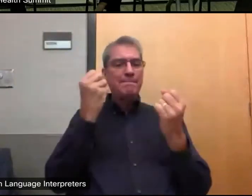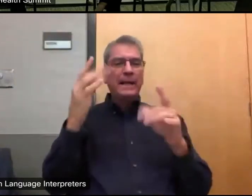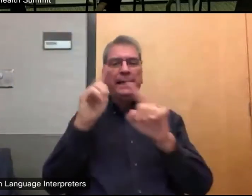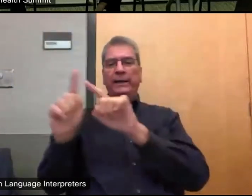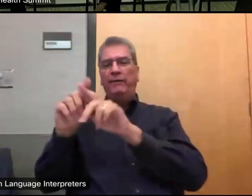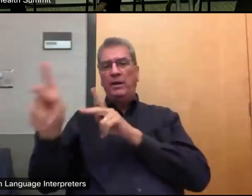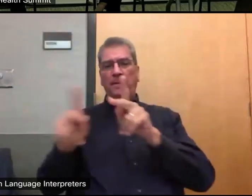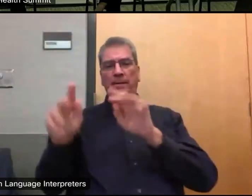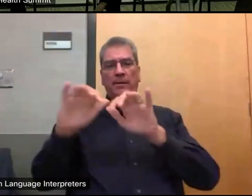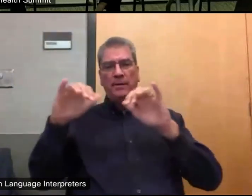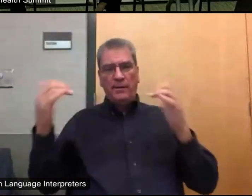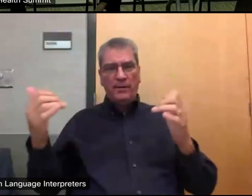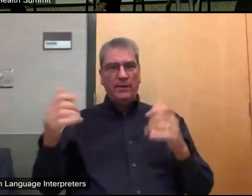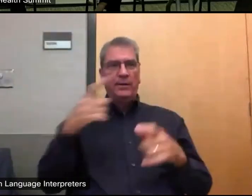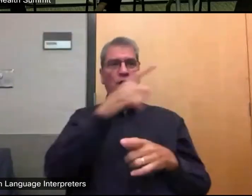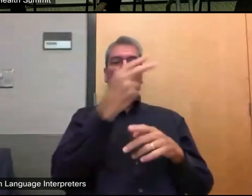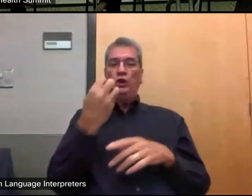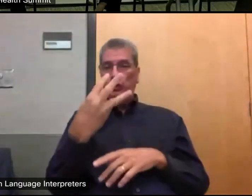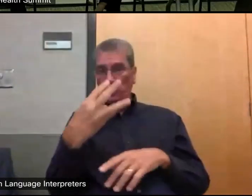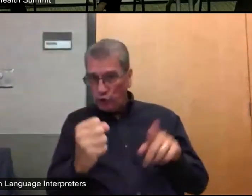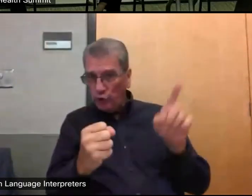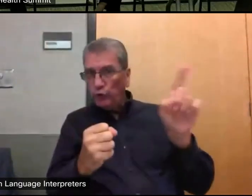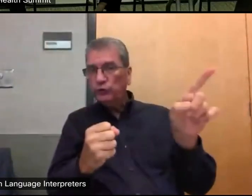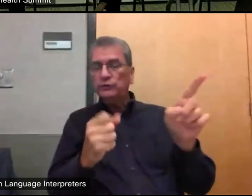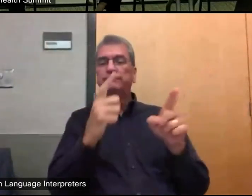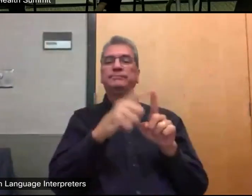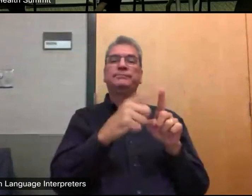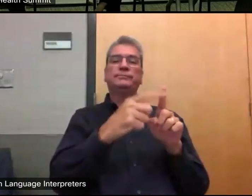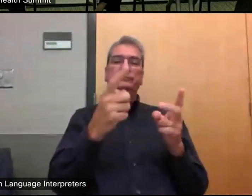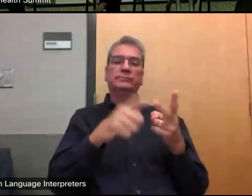reaching journalists, which is, that's that's a sort of intermediary it can be done at a